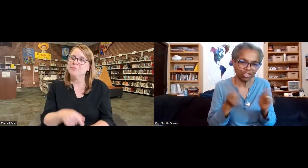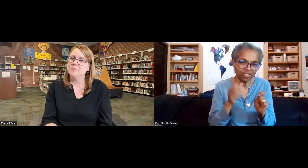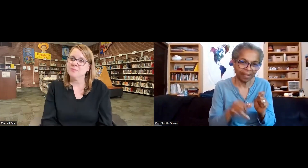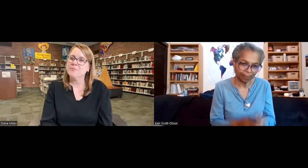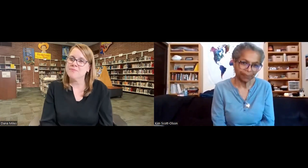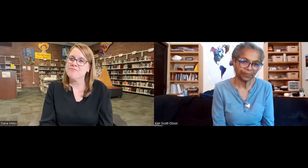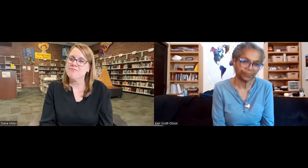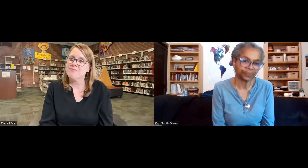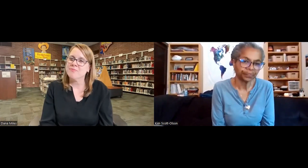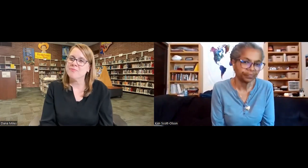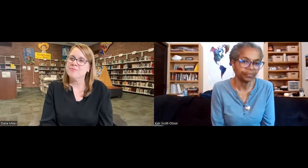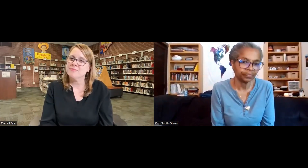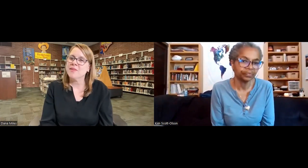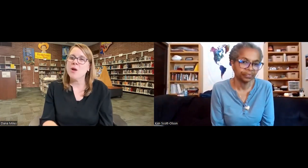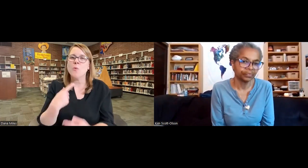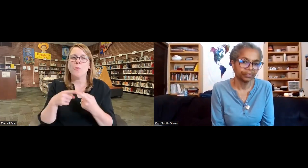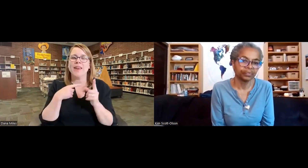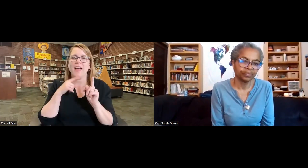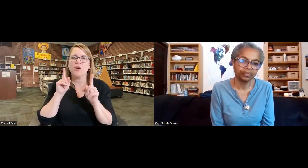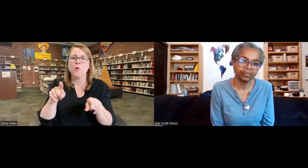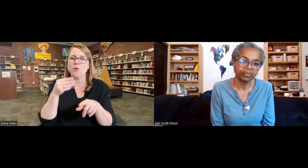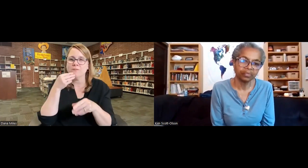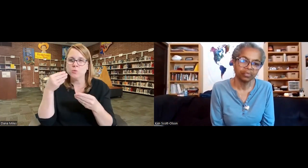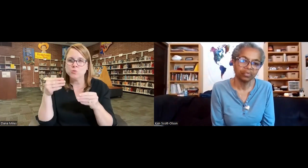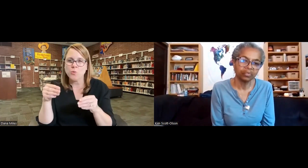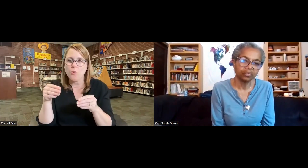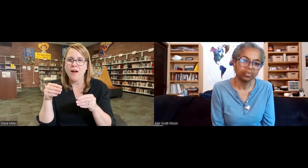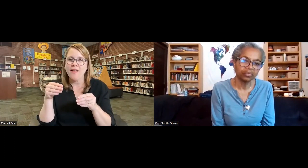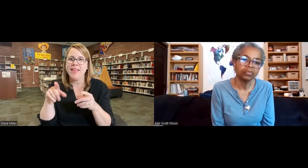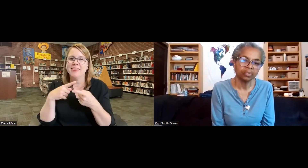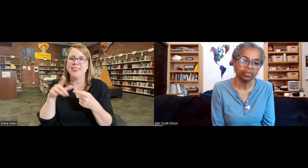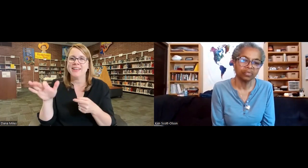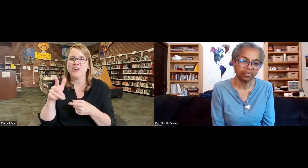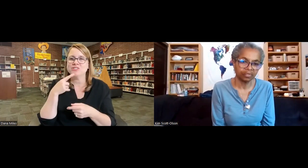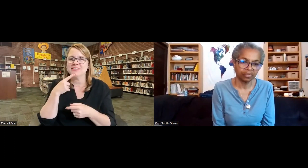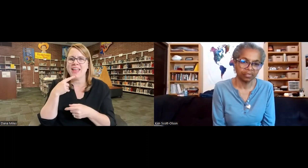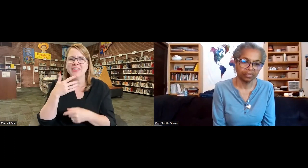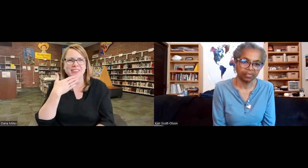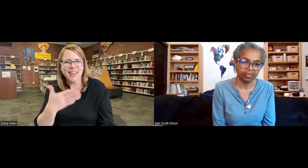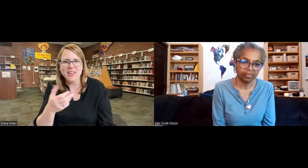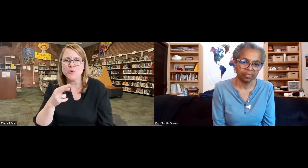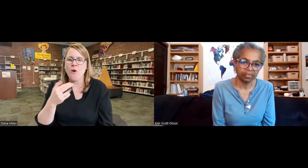Let’s change that. When I go to the grocery store and the cashier signs,